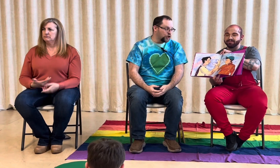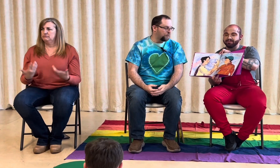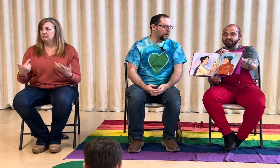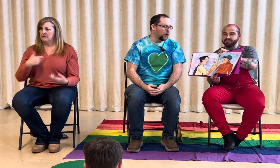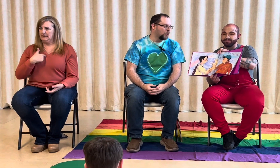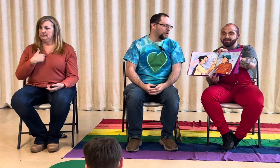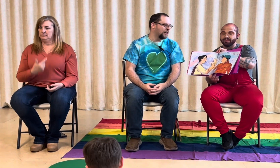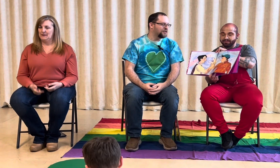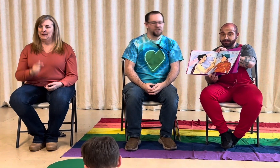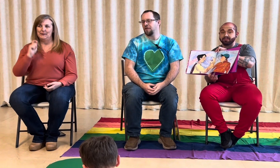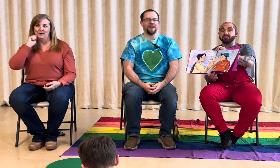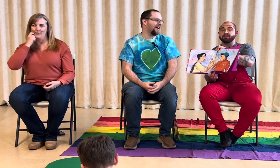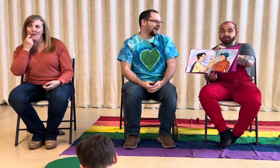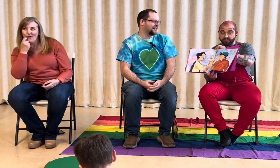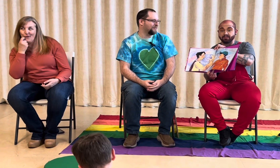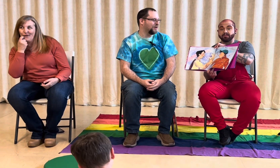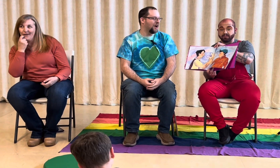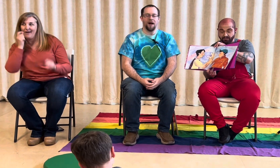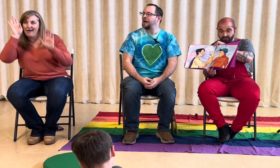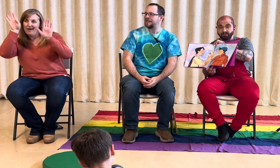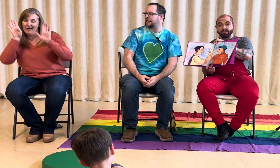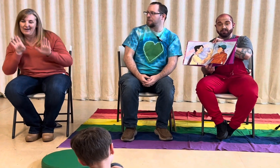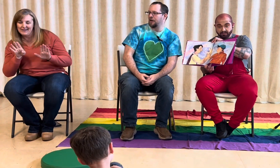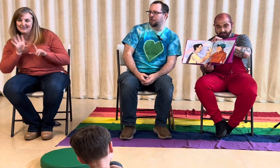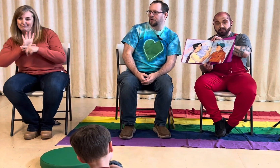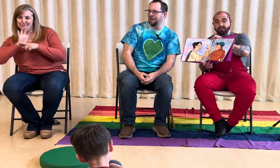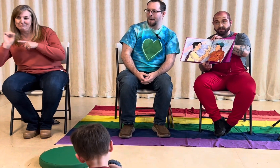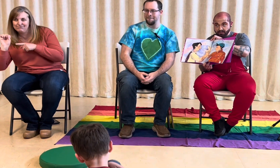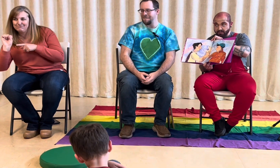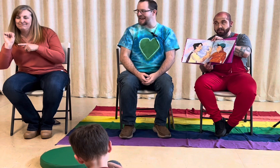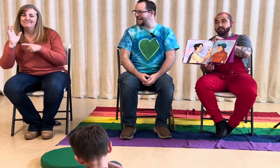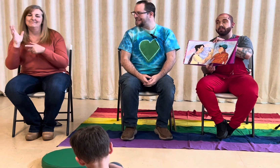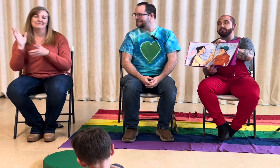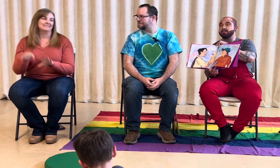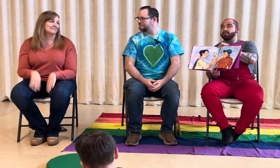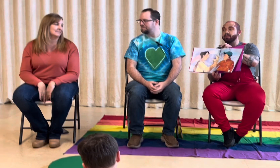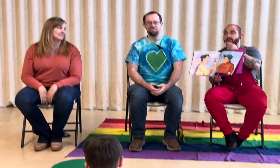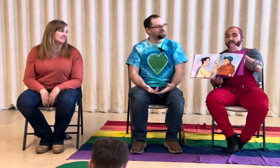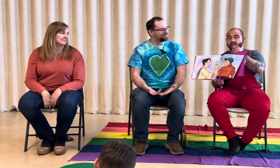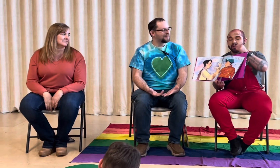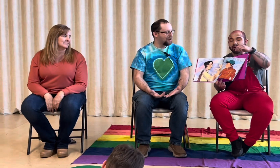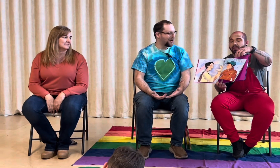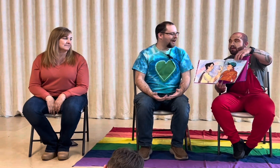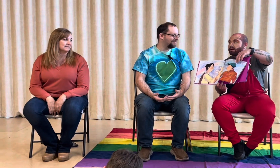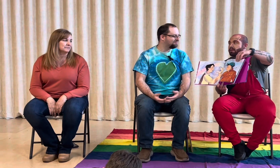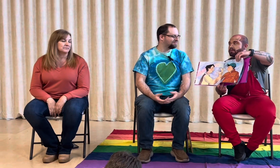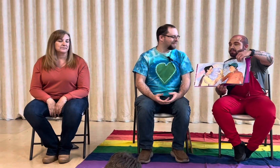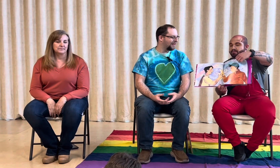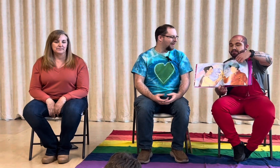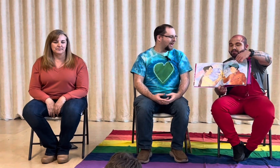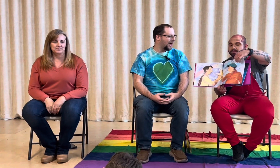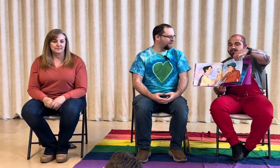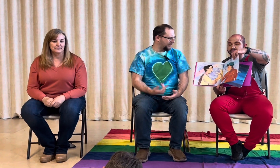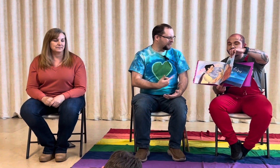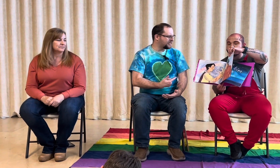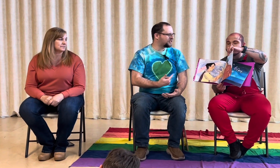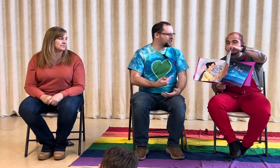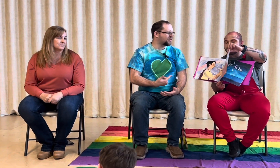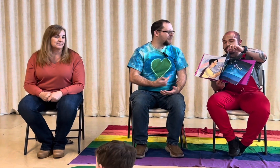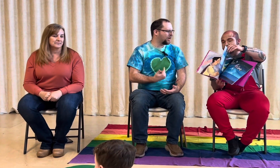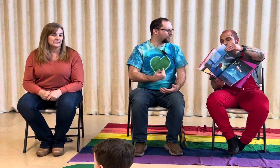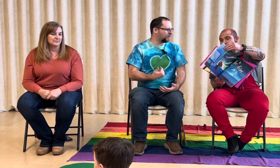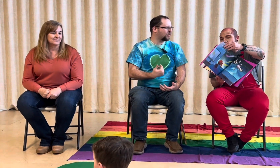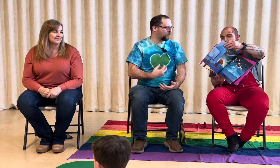Super cool, totally awesome, amazingly wonderful: me. Okay! I feel like this is describing, like,